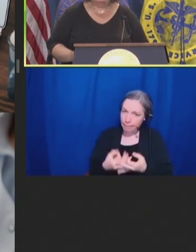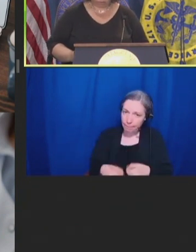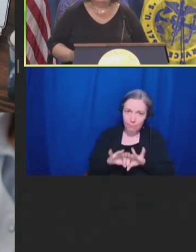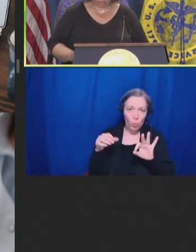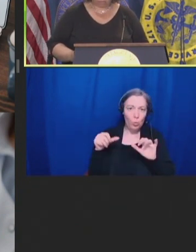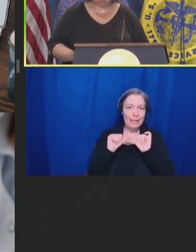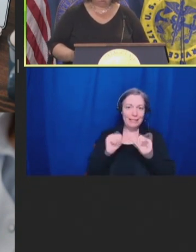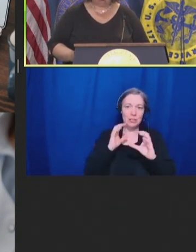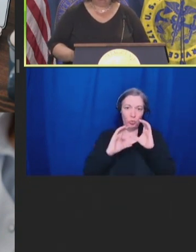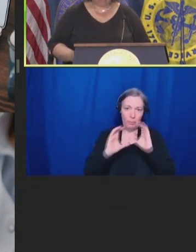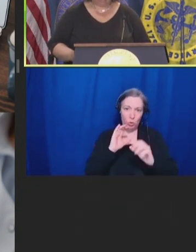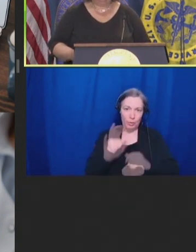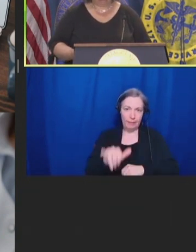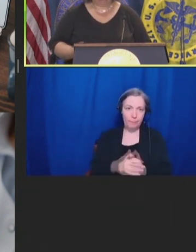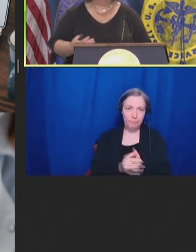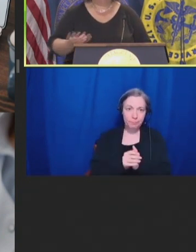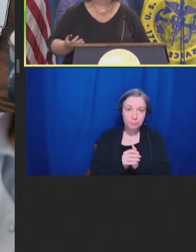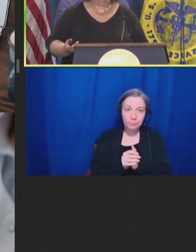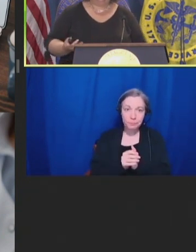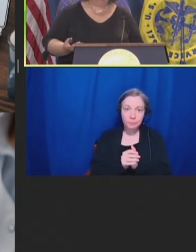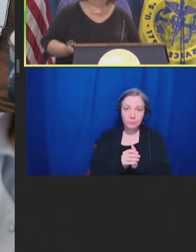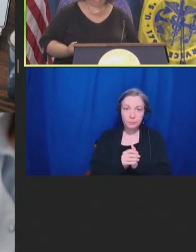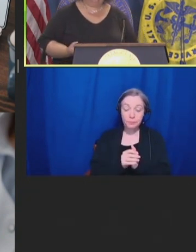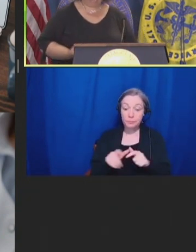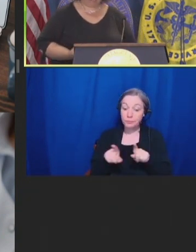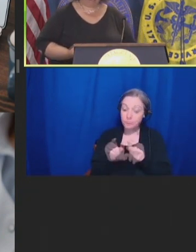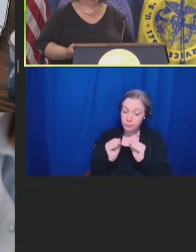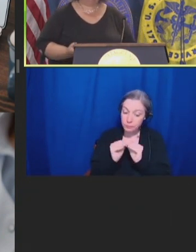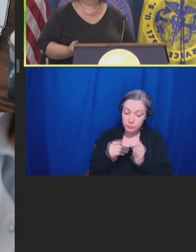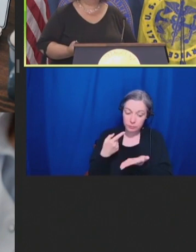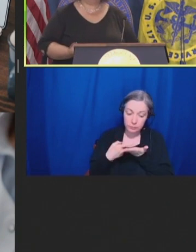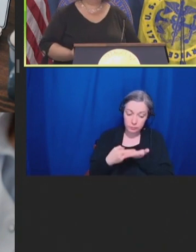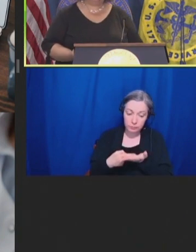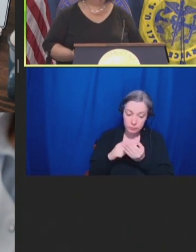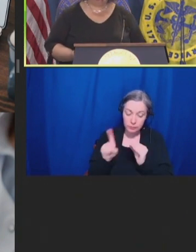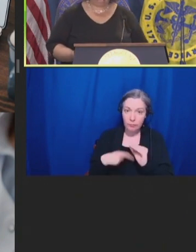There's also a little bit more of a discussion we're seeing around personal and parental rights